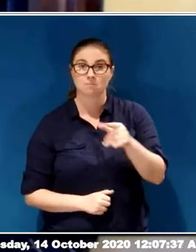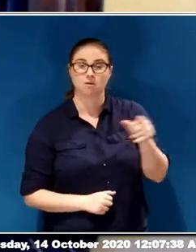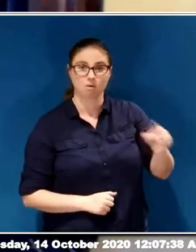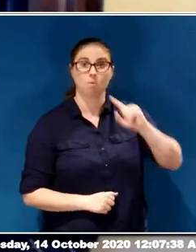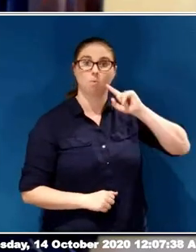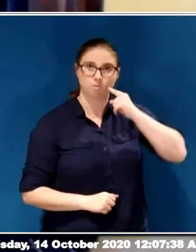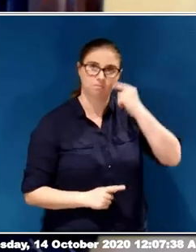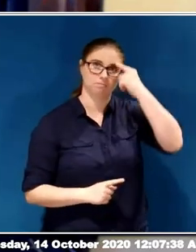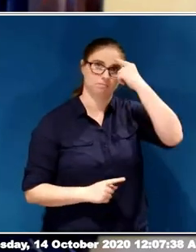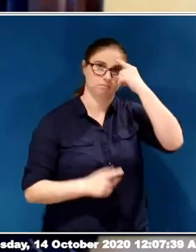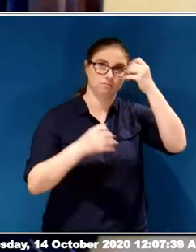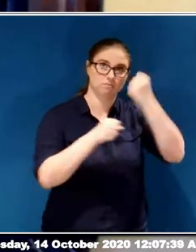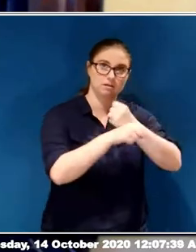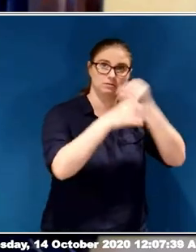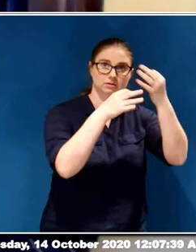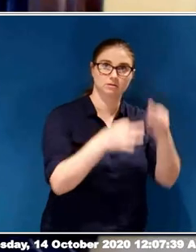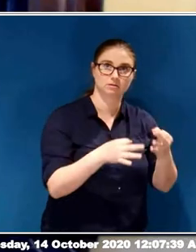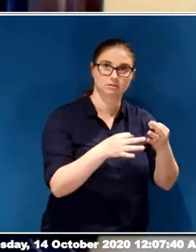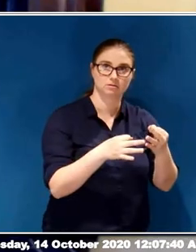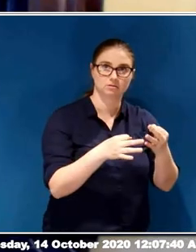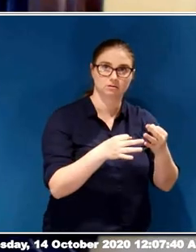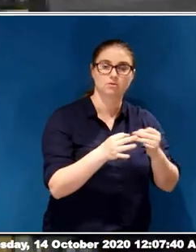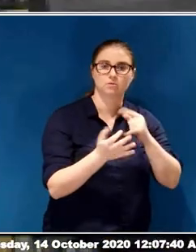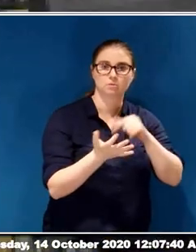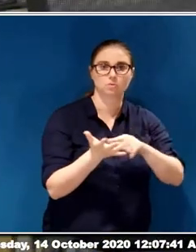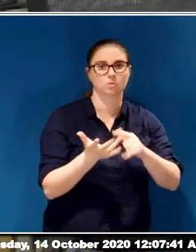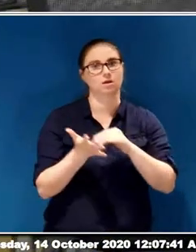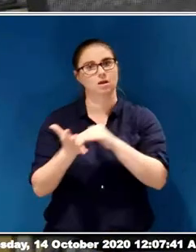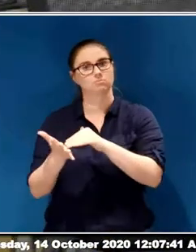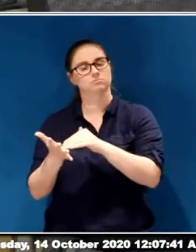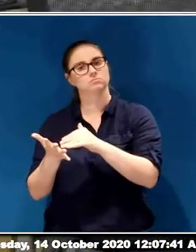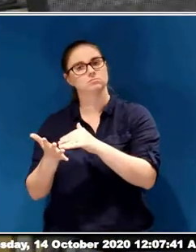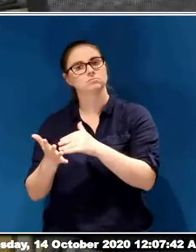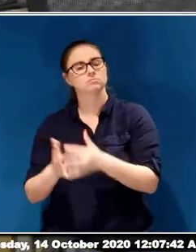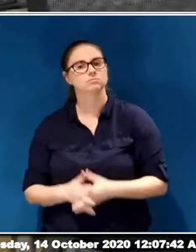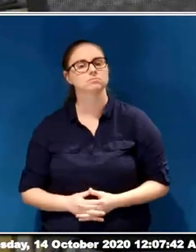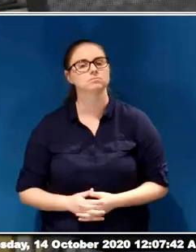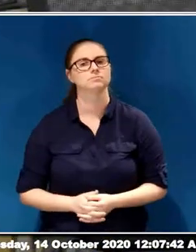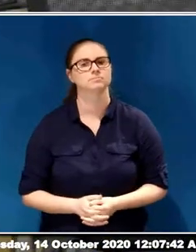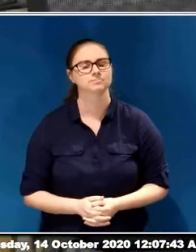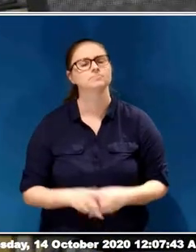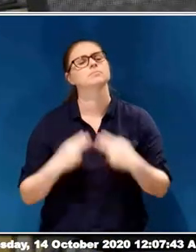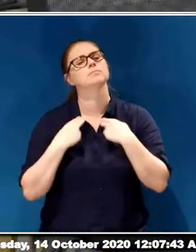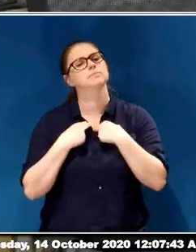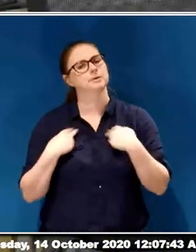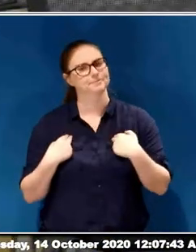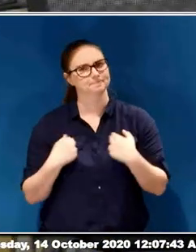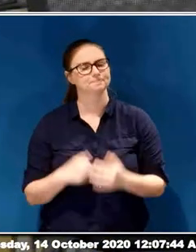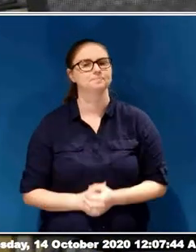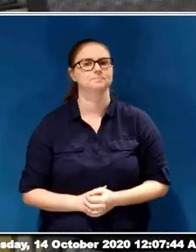And as I understand your view, adjustments should be proactive if